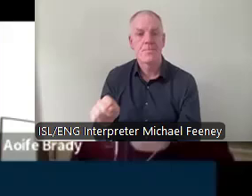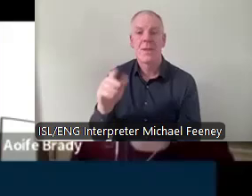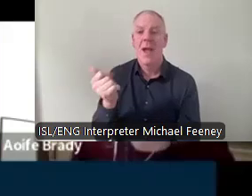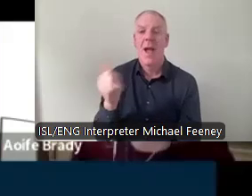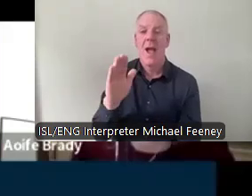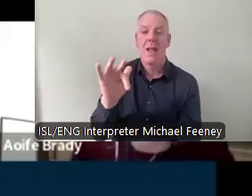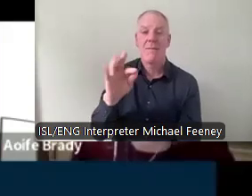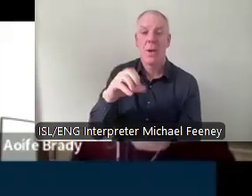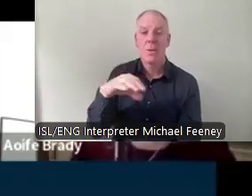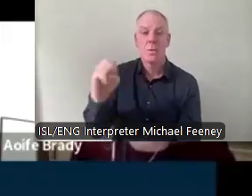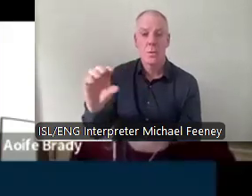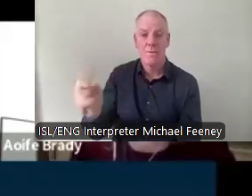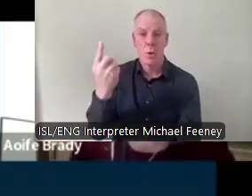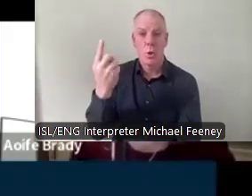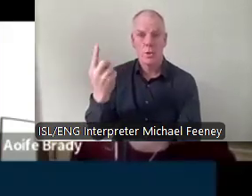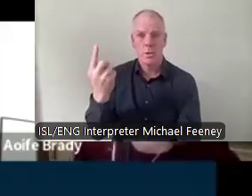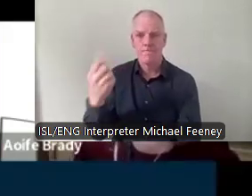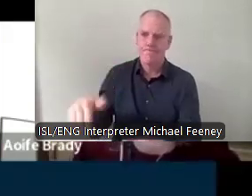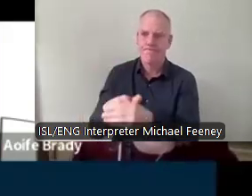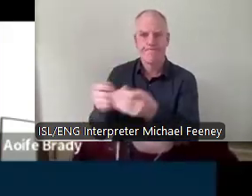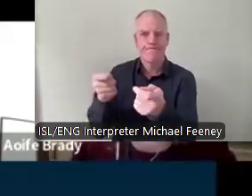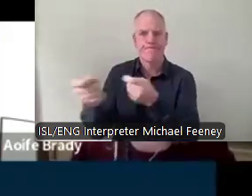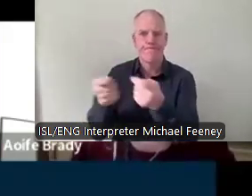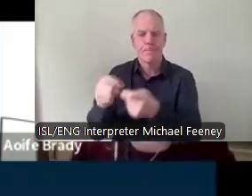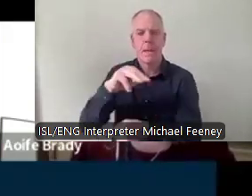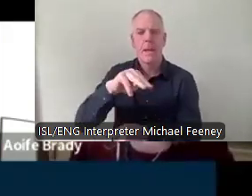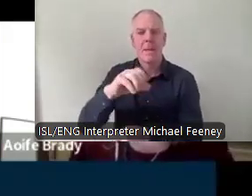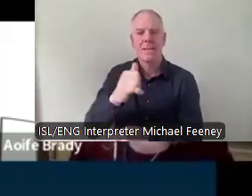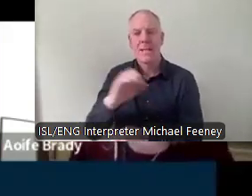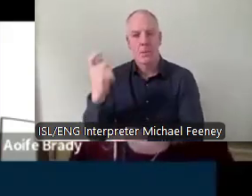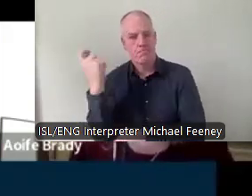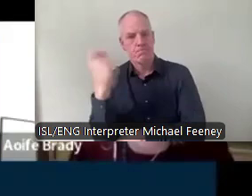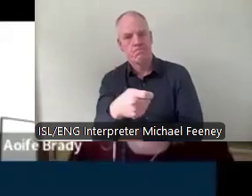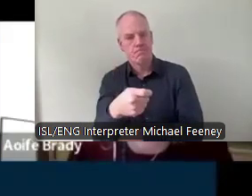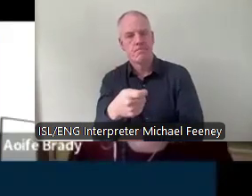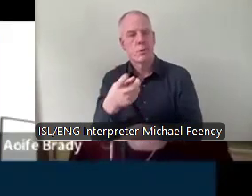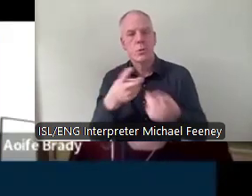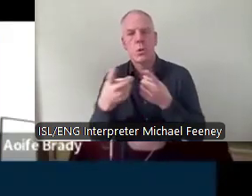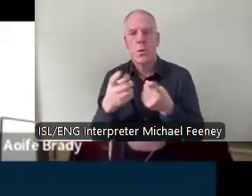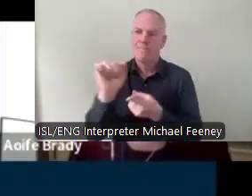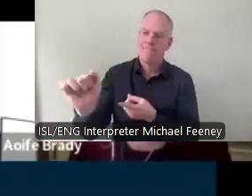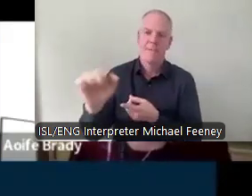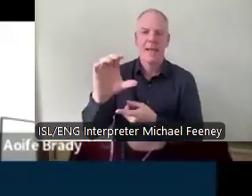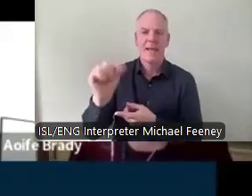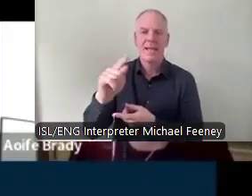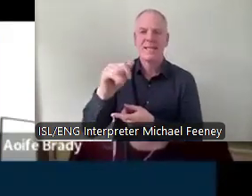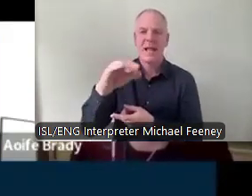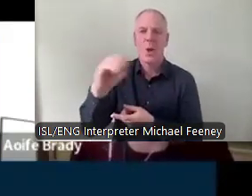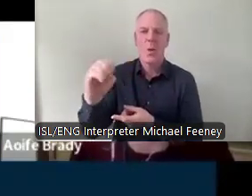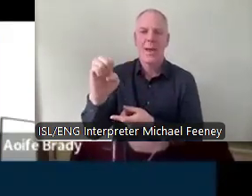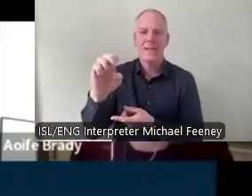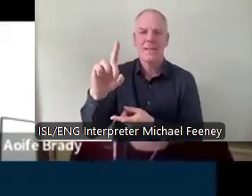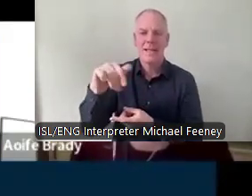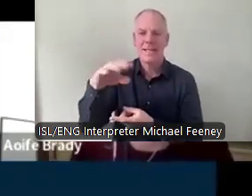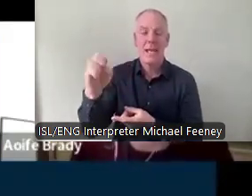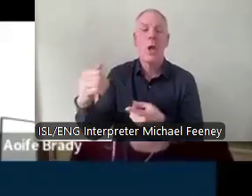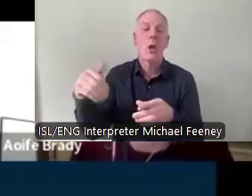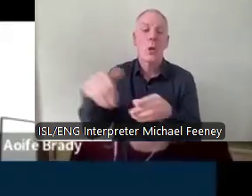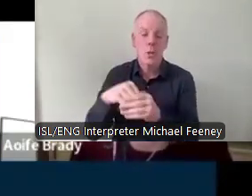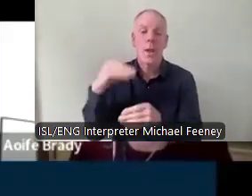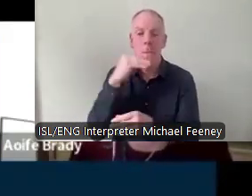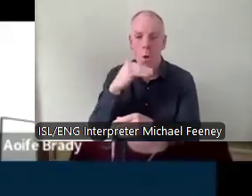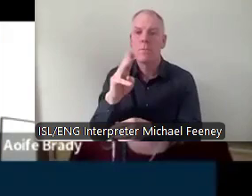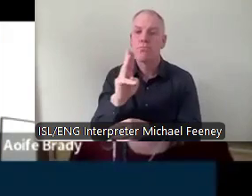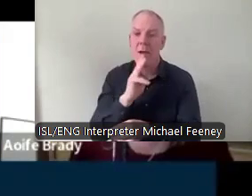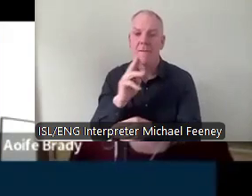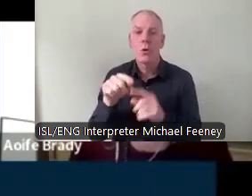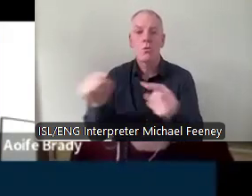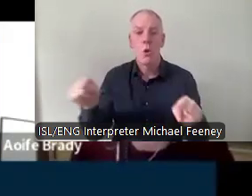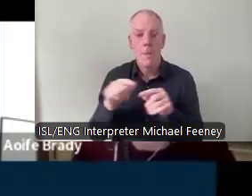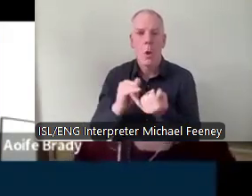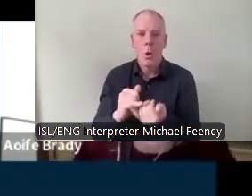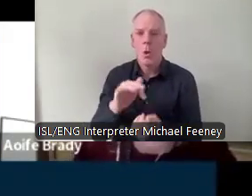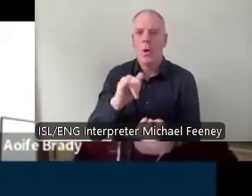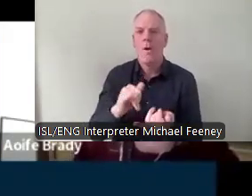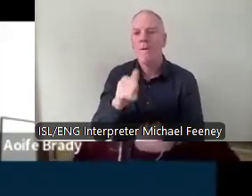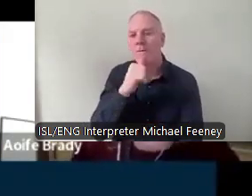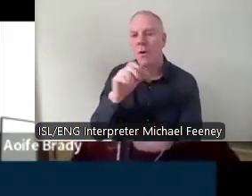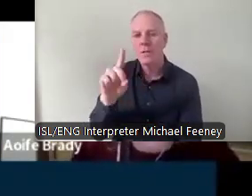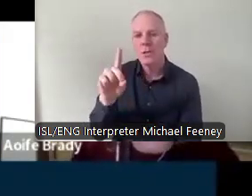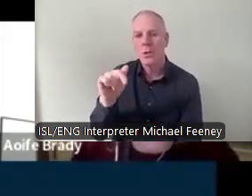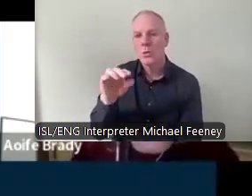in 1505, Mazzolino was employed to complete decorations on the Castello Estense, including the important private rooms of the Duke's wife, Lucrezia Borgia. Mazzolino